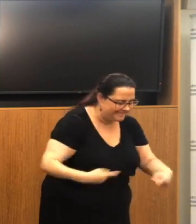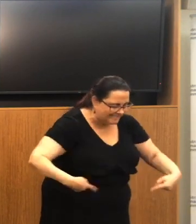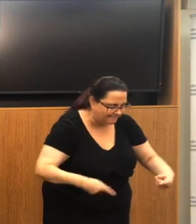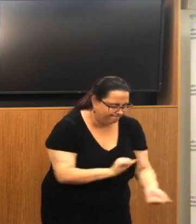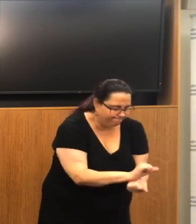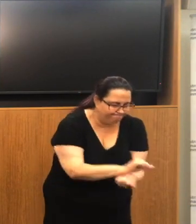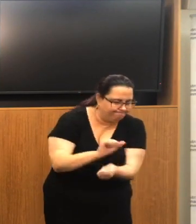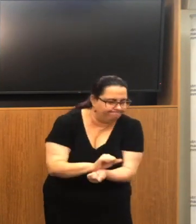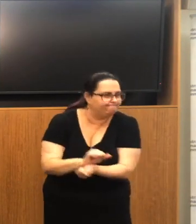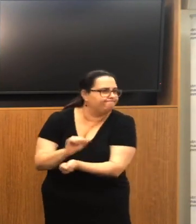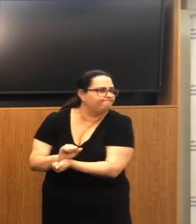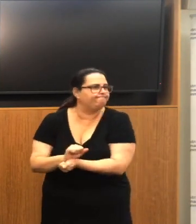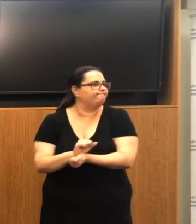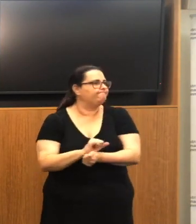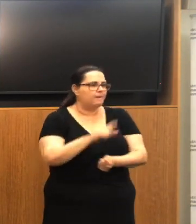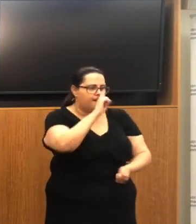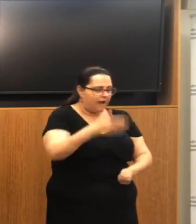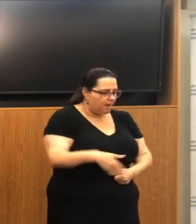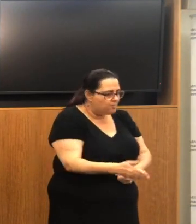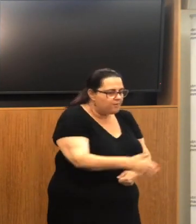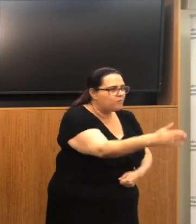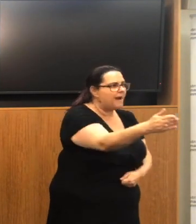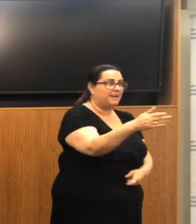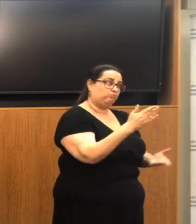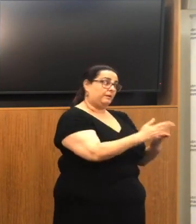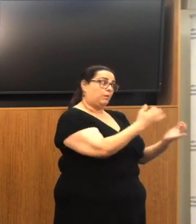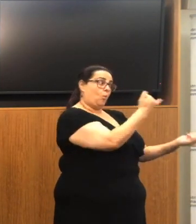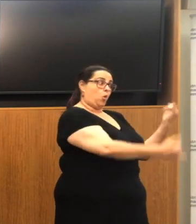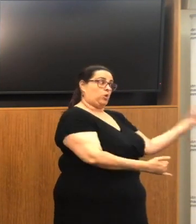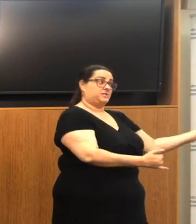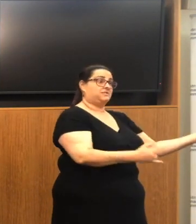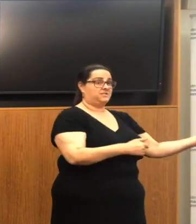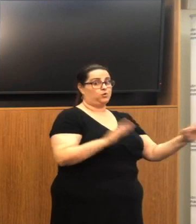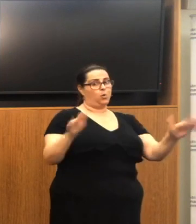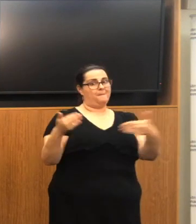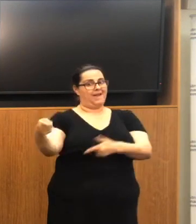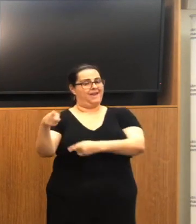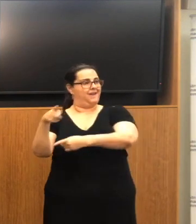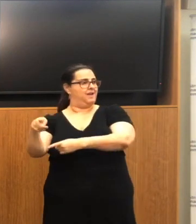And, some people's conditions was even worse than me and they'd waited for much longer than I did.